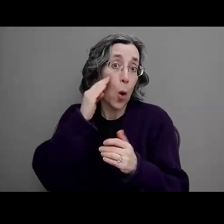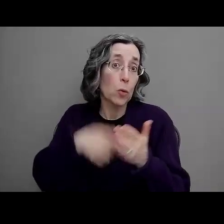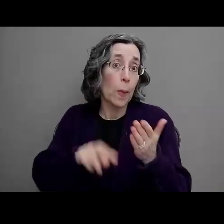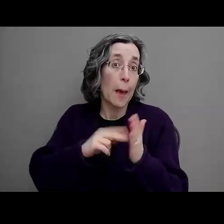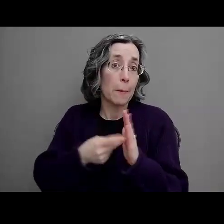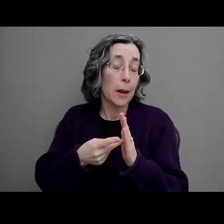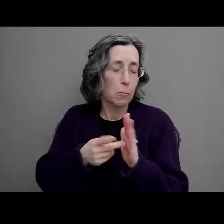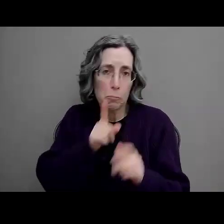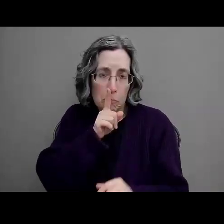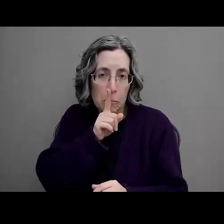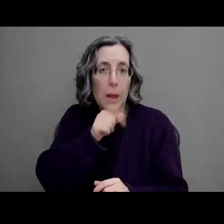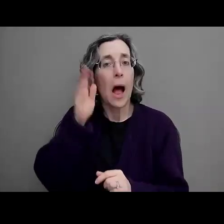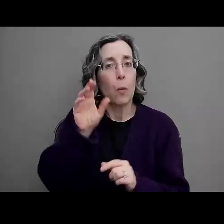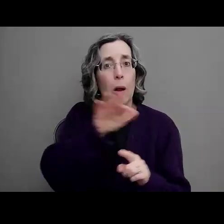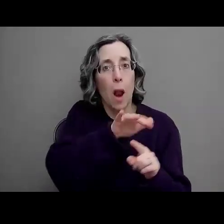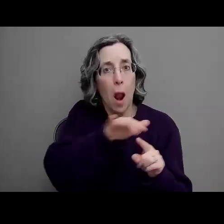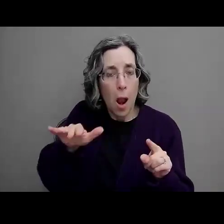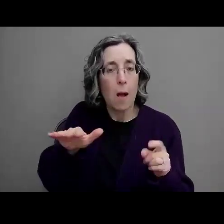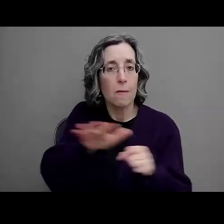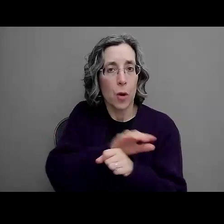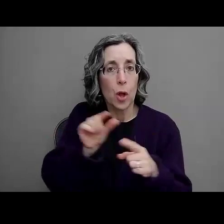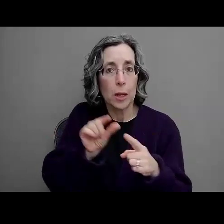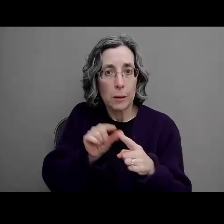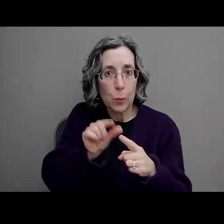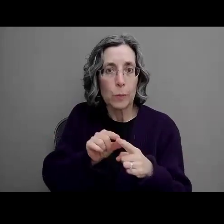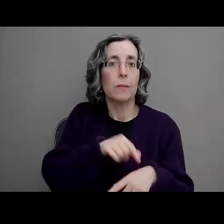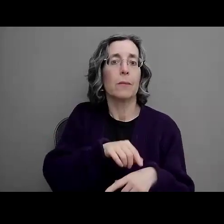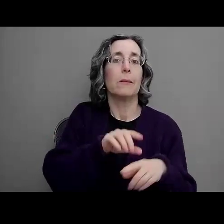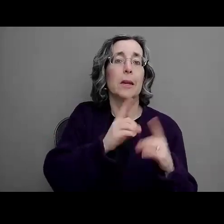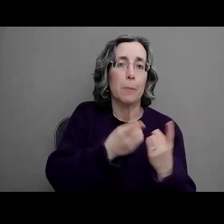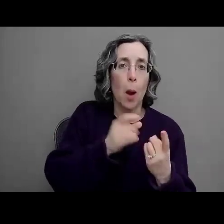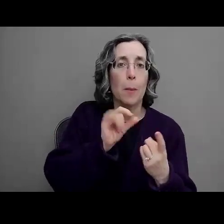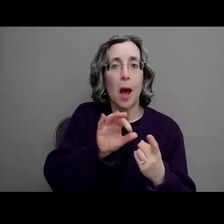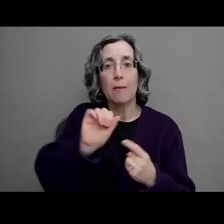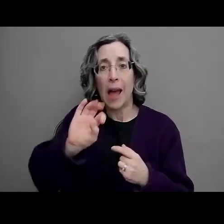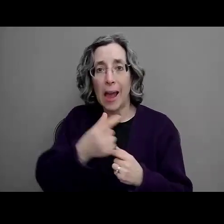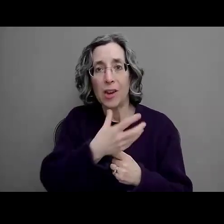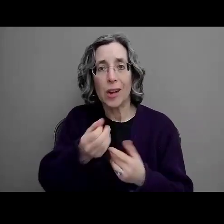interpreter knows what that means, and I am going to say Department for Aging and Rehabilitative Services. So